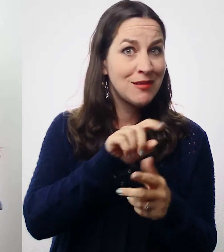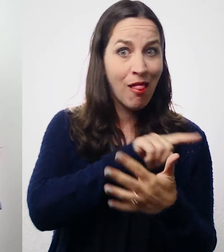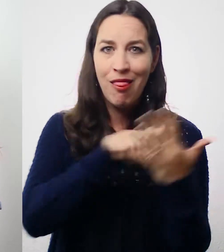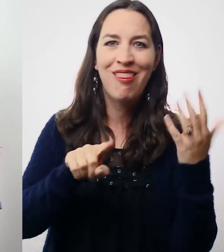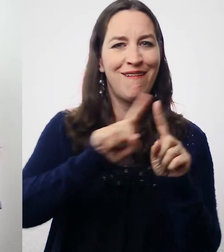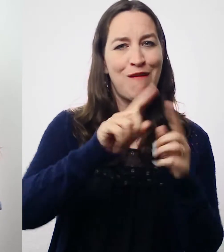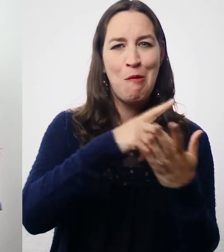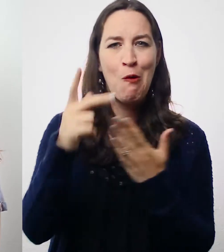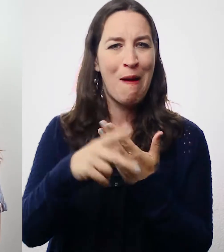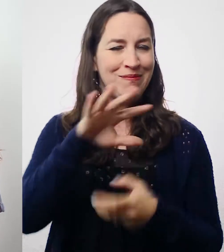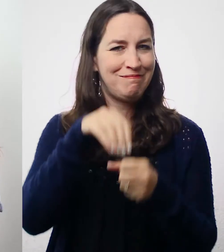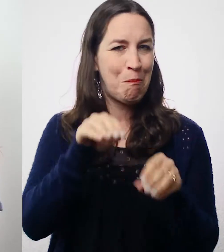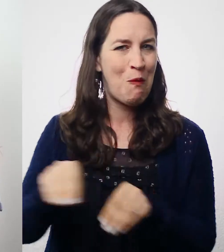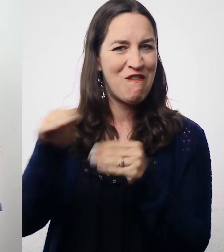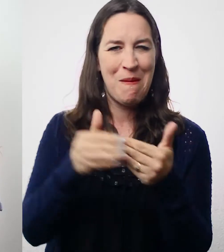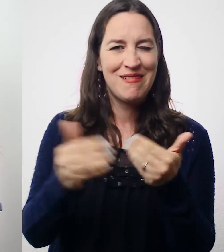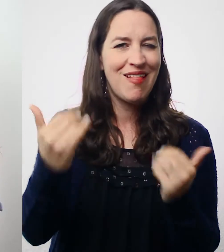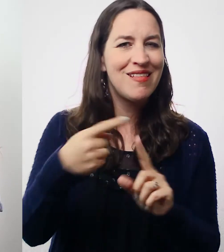check those out because we have some really cool videos this month.